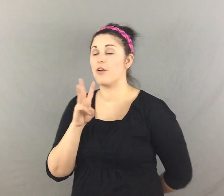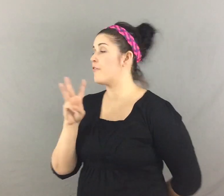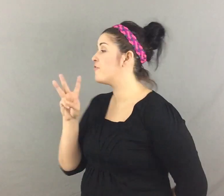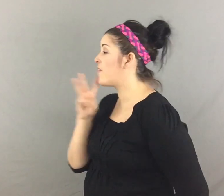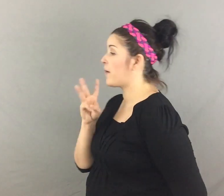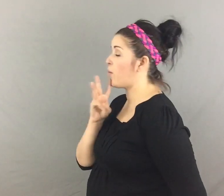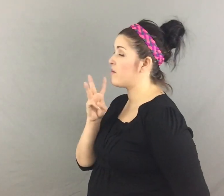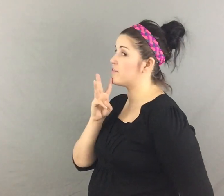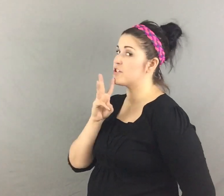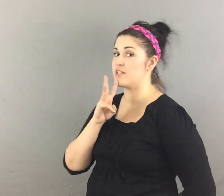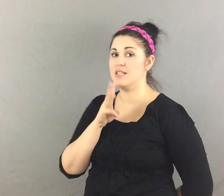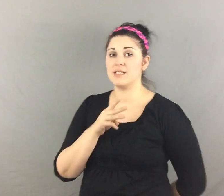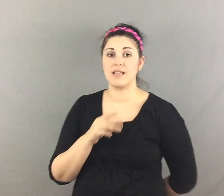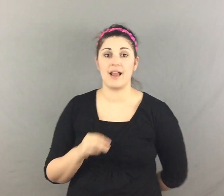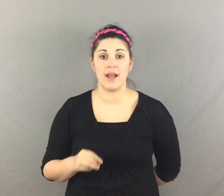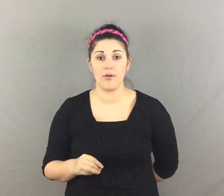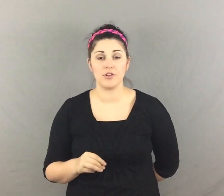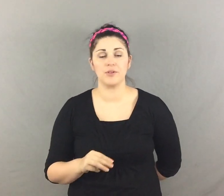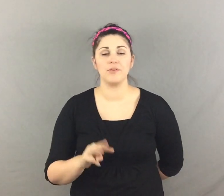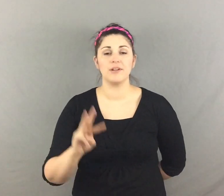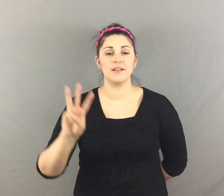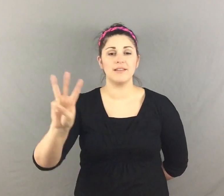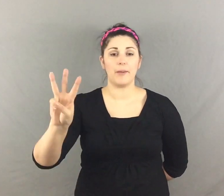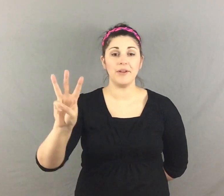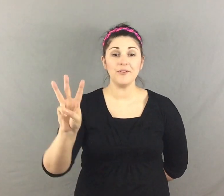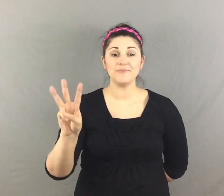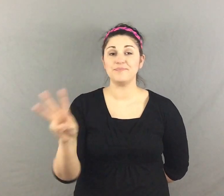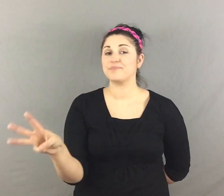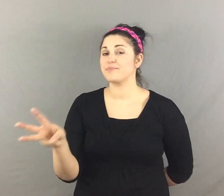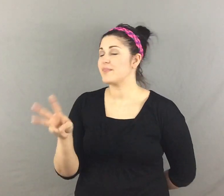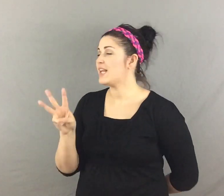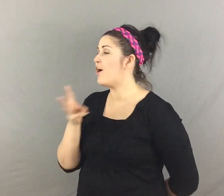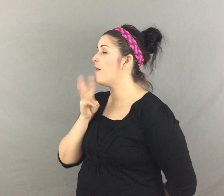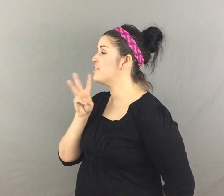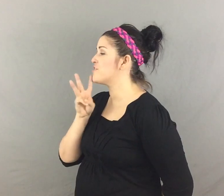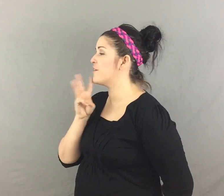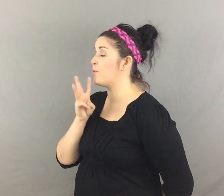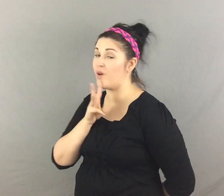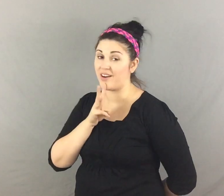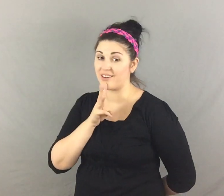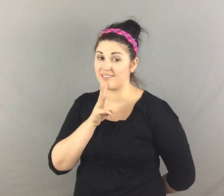You're very well versed in this sign. Now aren't you? W on the chin water